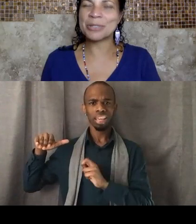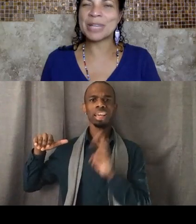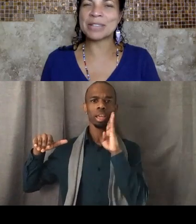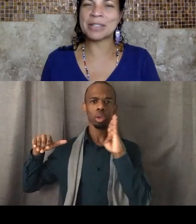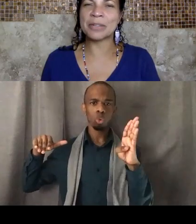2013,